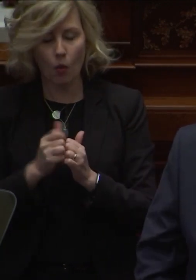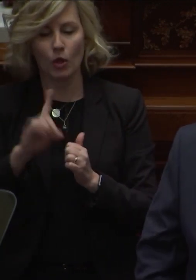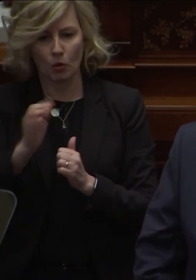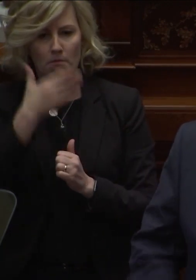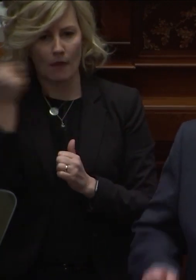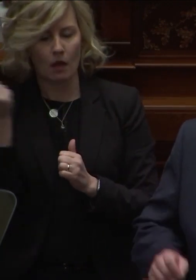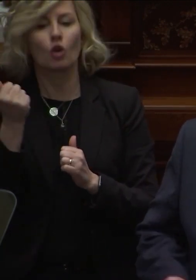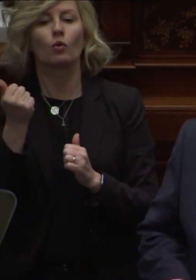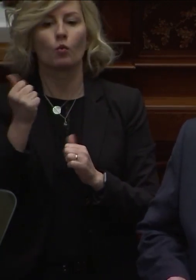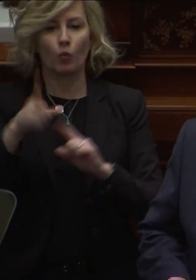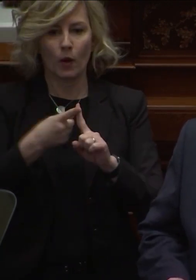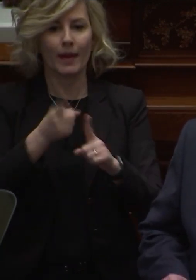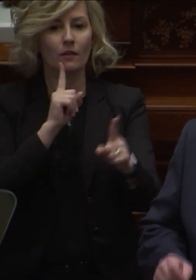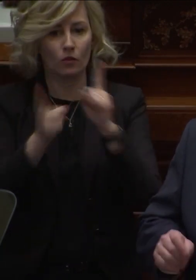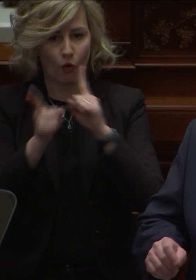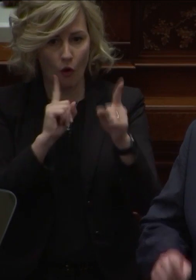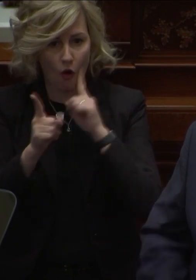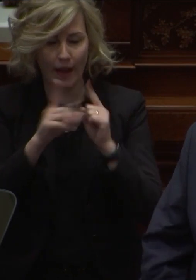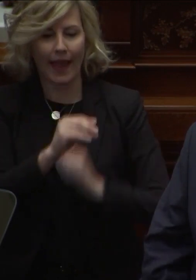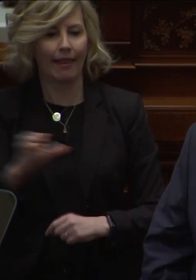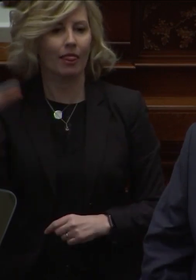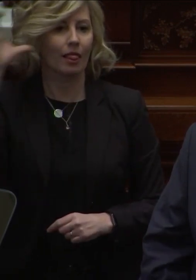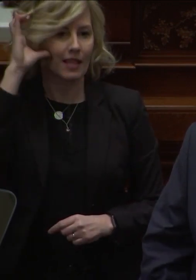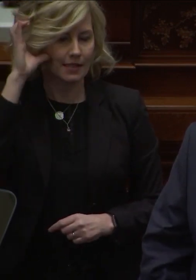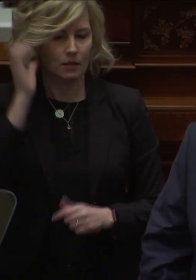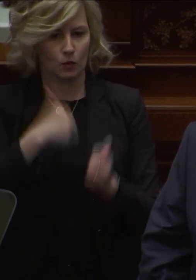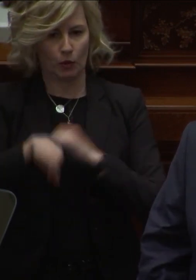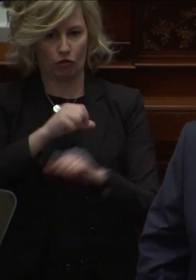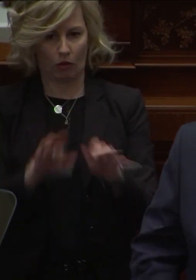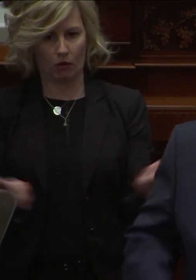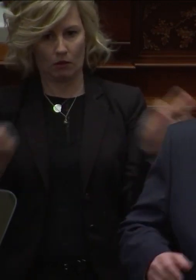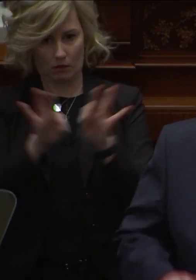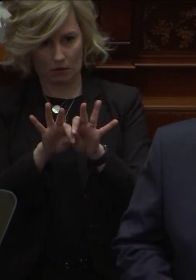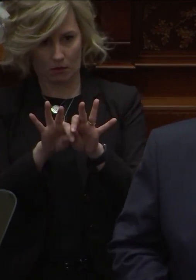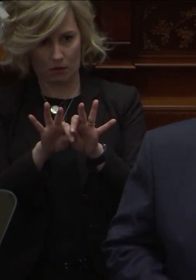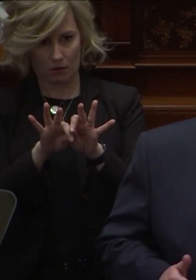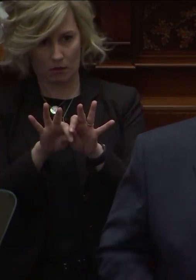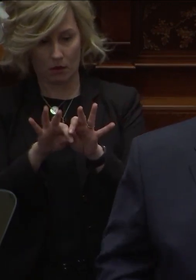AND WE DO THAT BETTER WHEN WE TALK TO EACH OTHER AND MORE